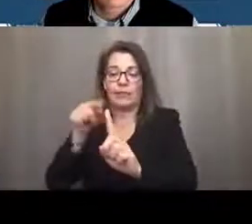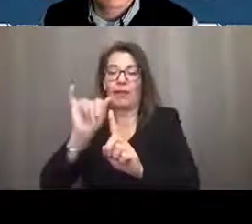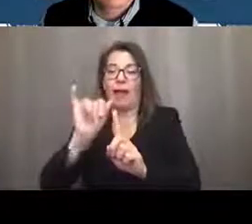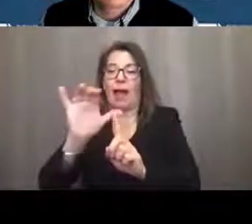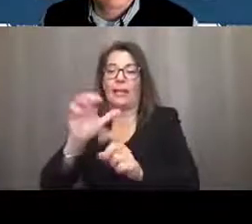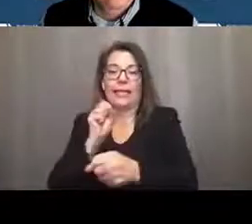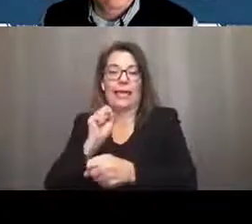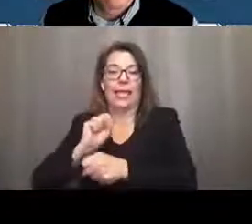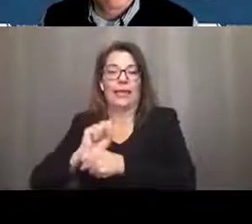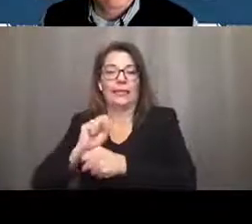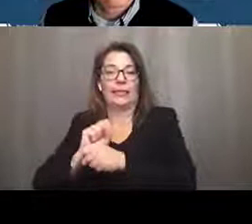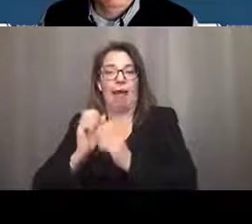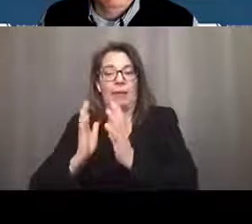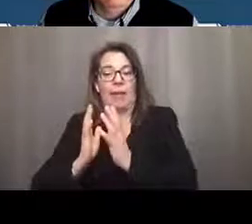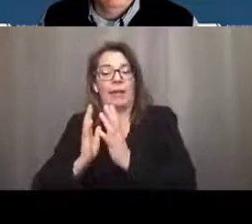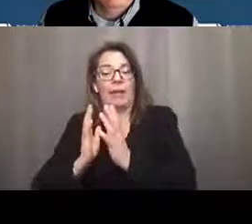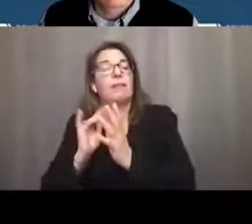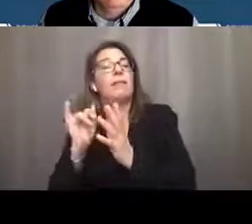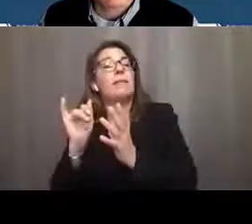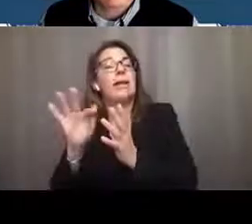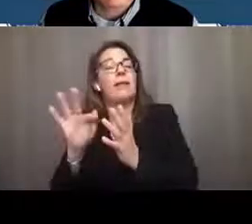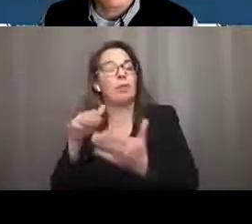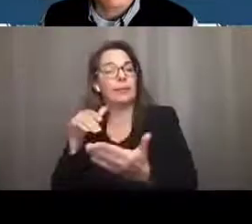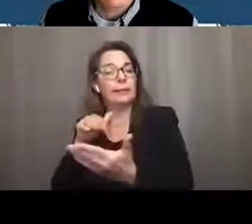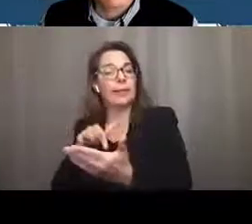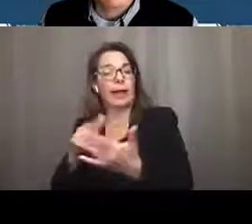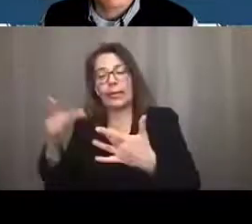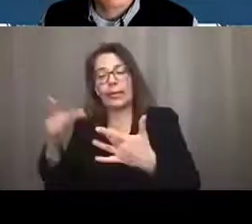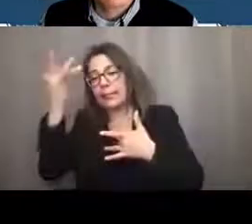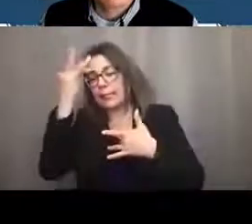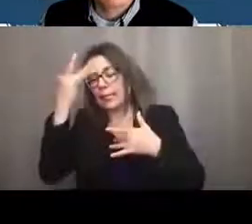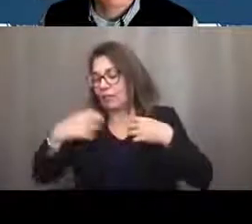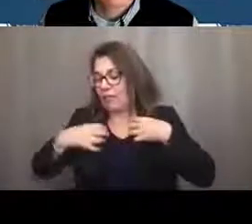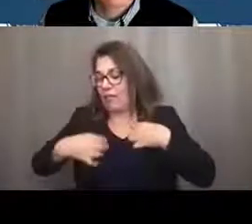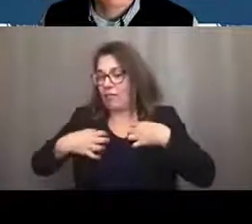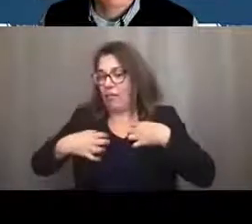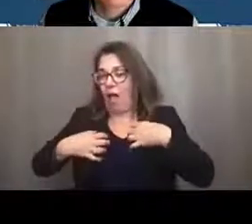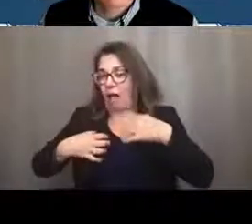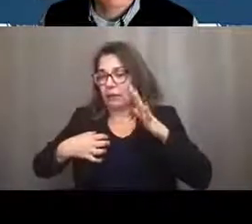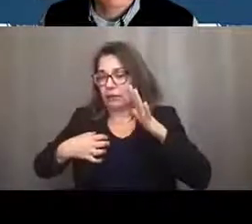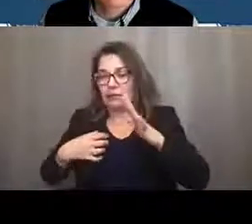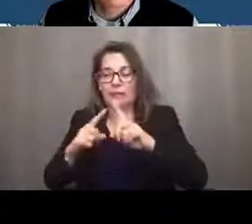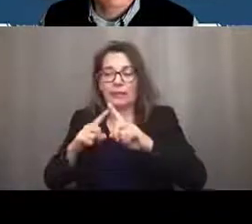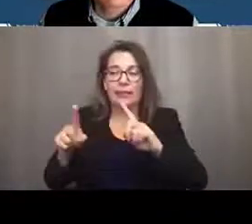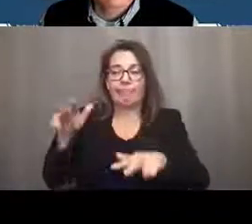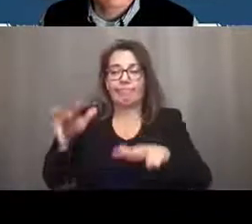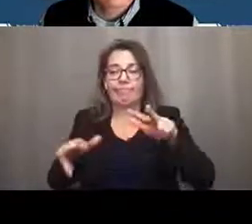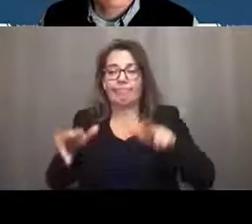So for example, if you're studying diseases of the lungs but you're not as much interested in the disease